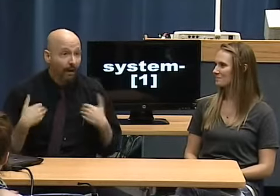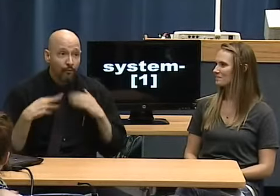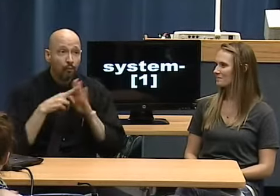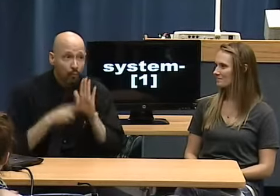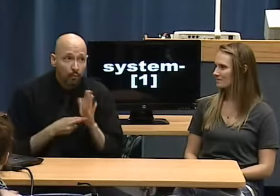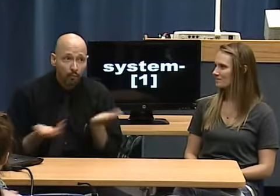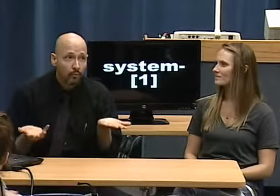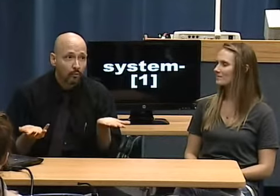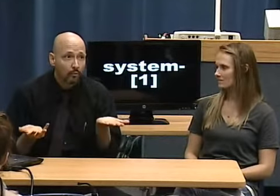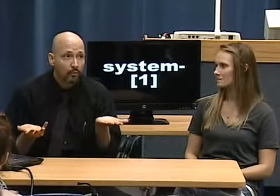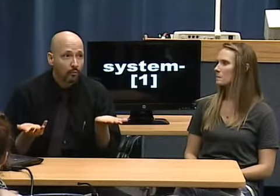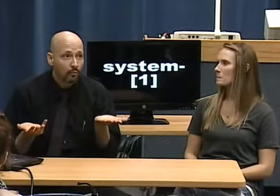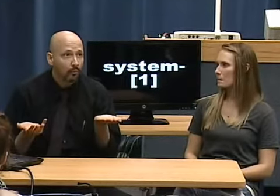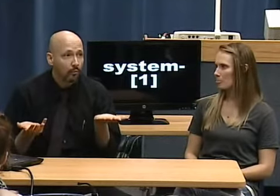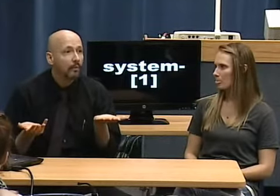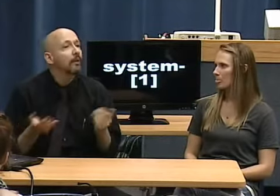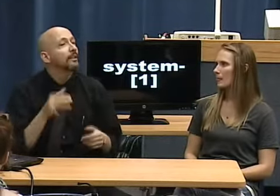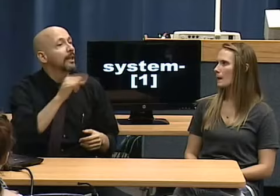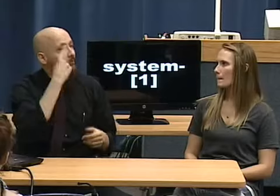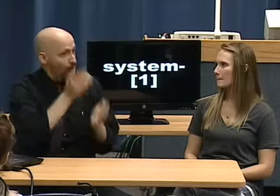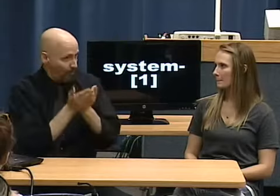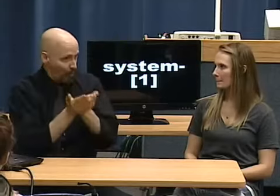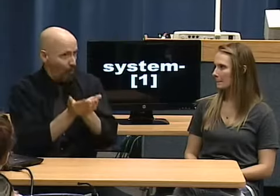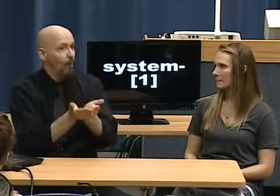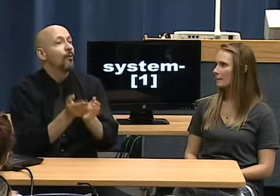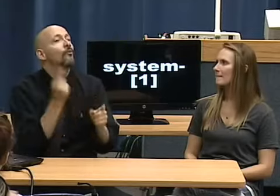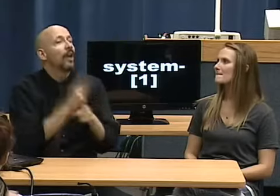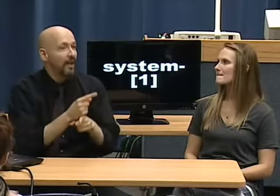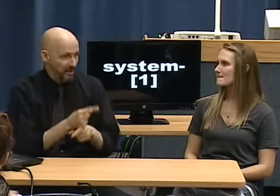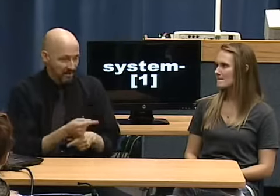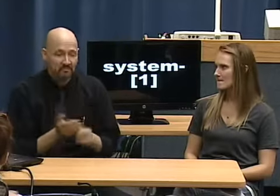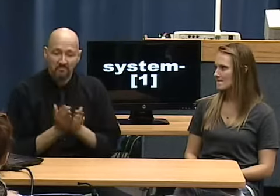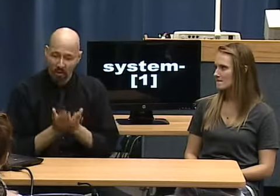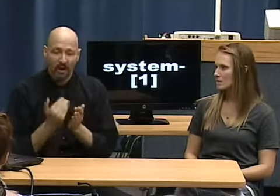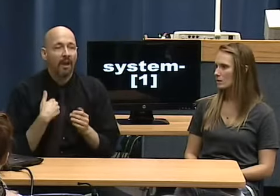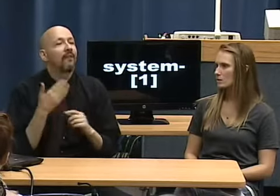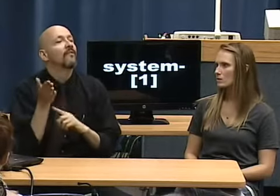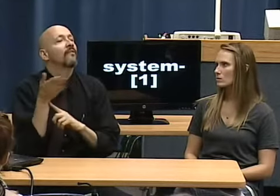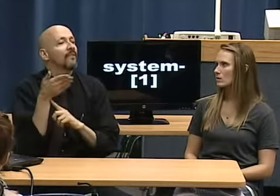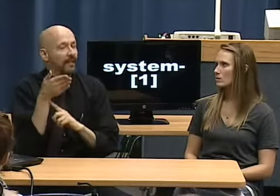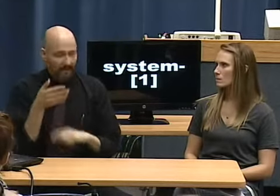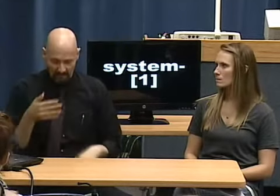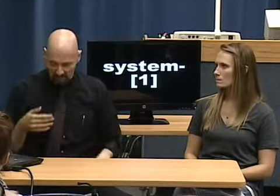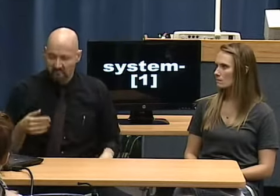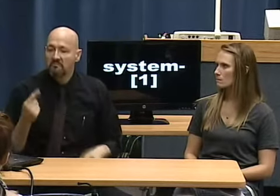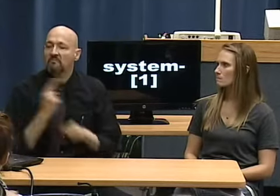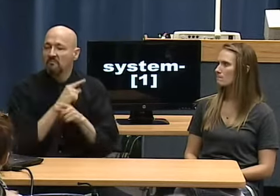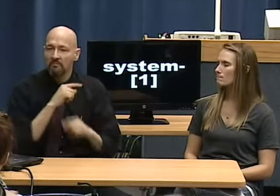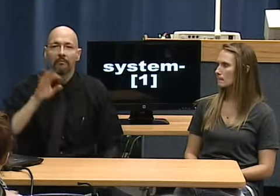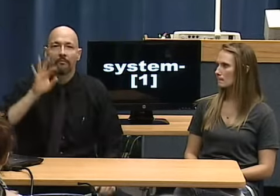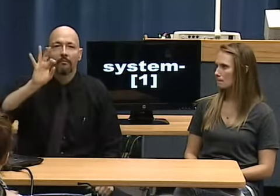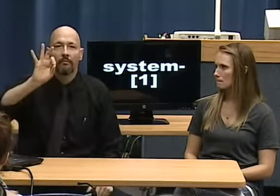It has rules. Yes, think of boats. Correct. Boats have flags. Right.